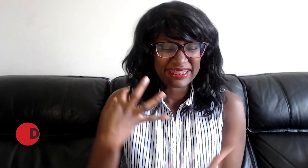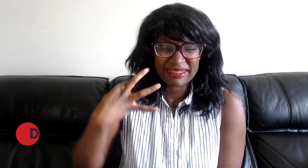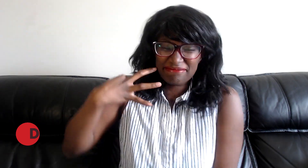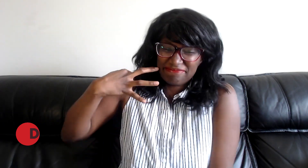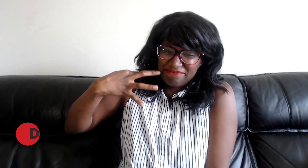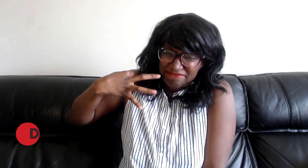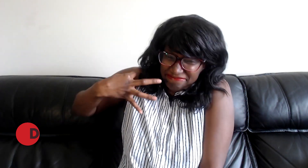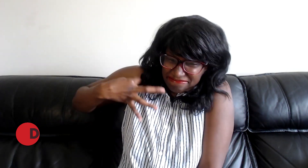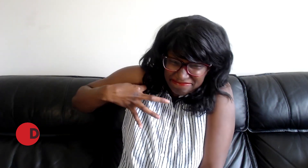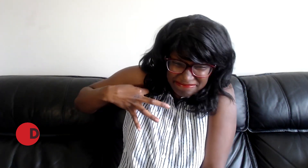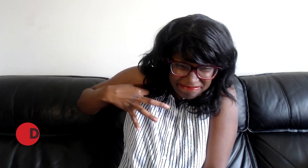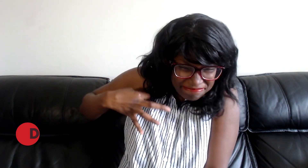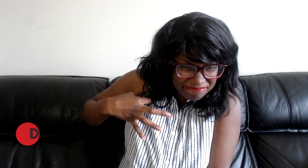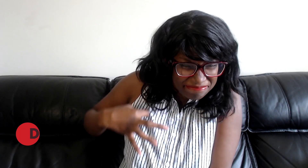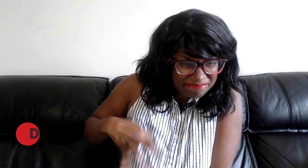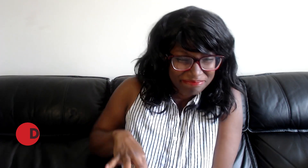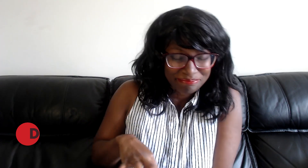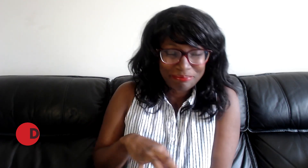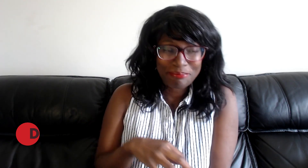and incredibly beneficial.